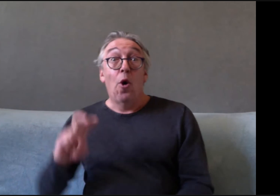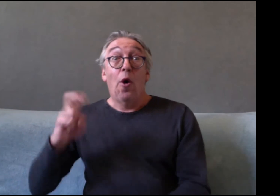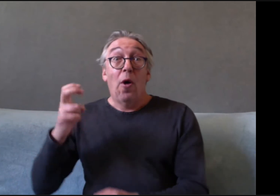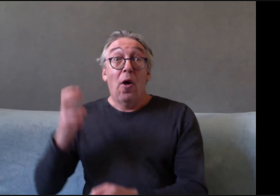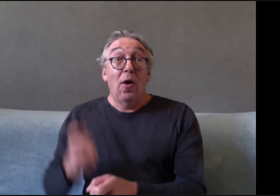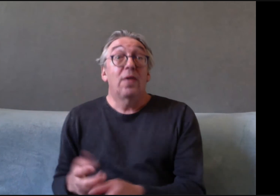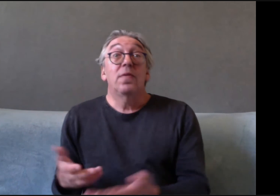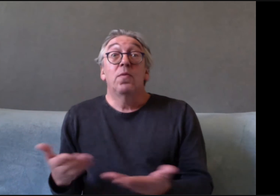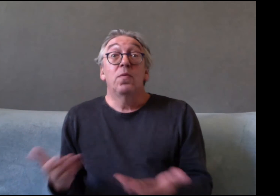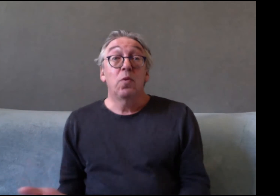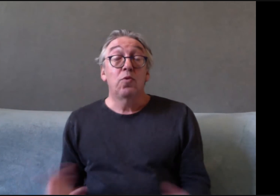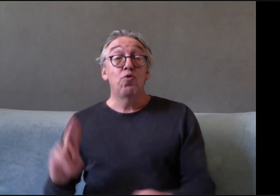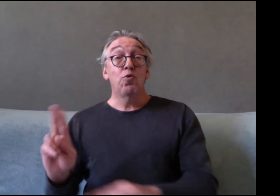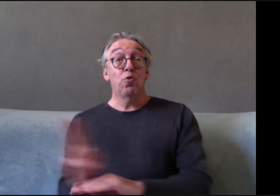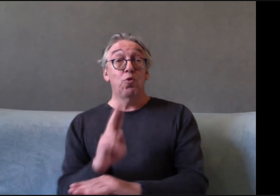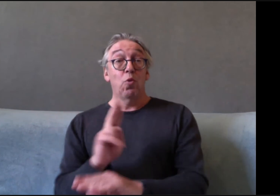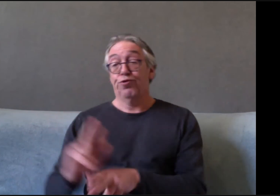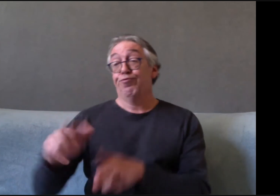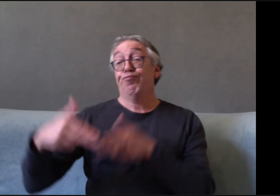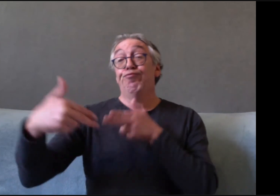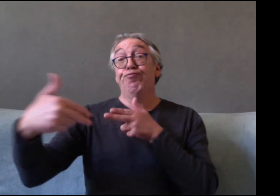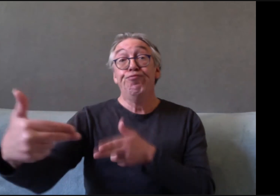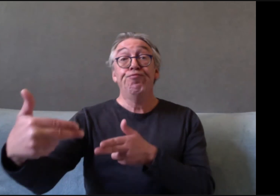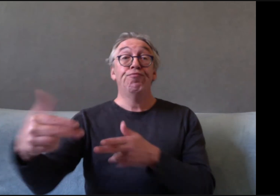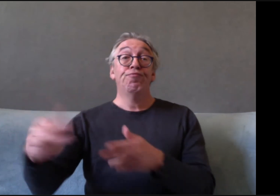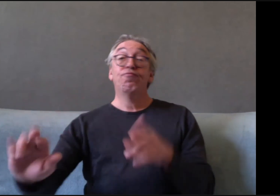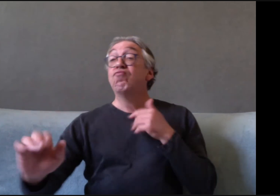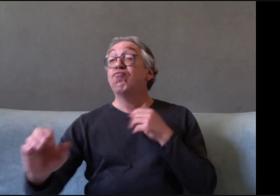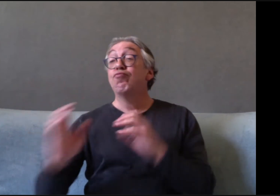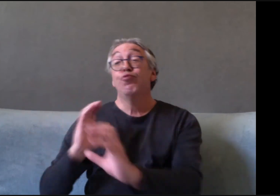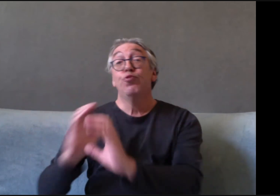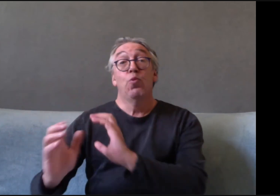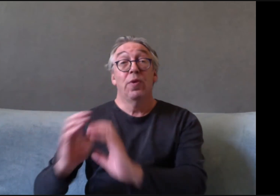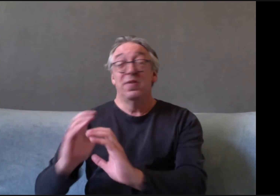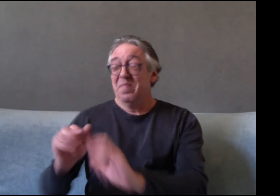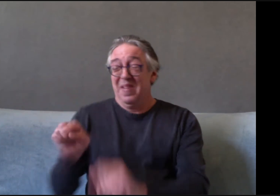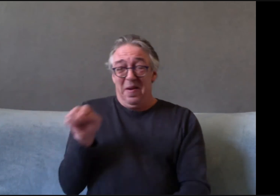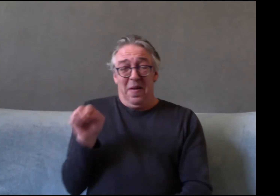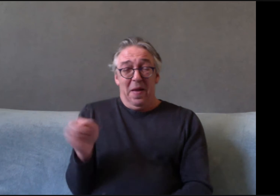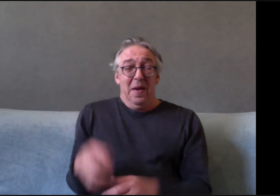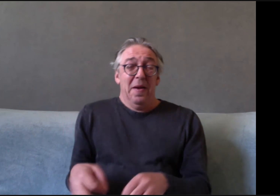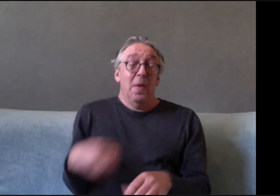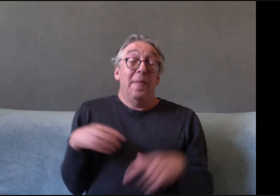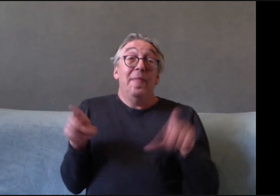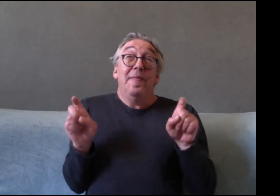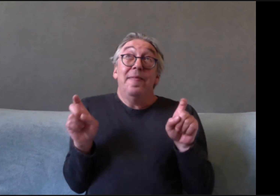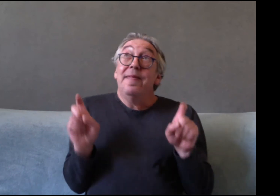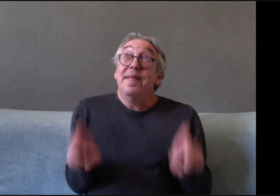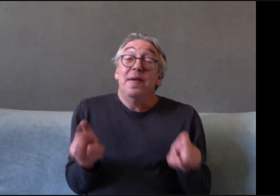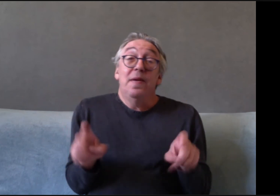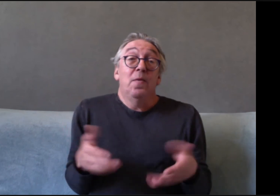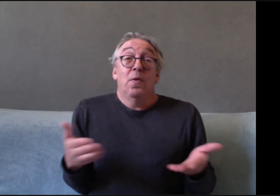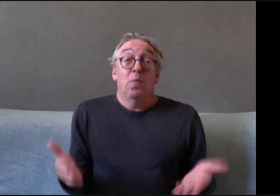and so support to people to help with communication is badly needed. And I think goes unrecognized.